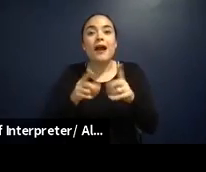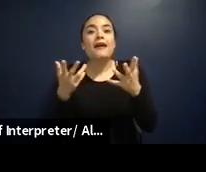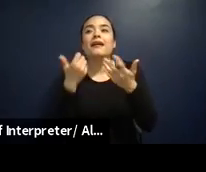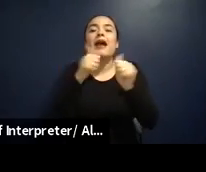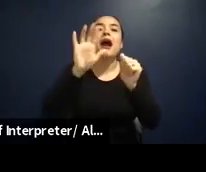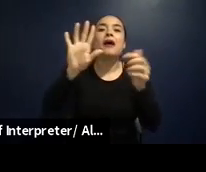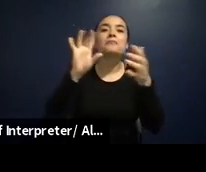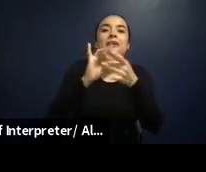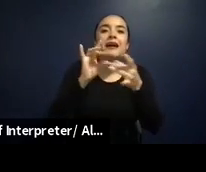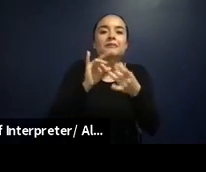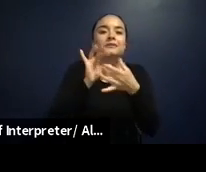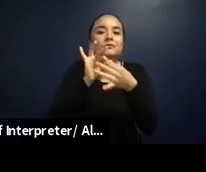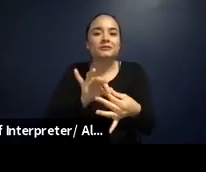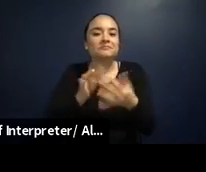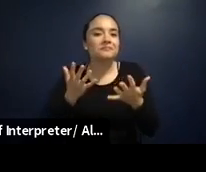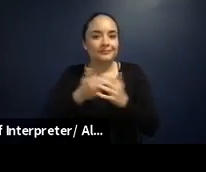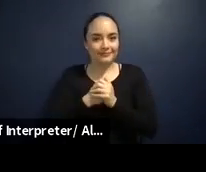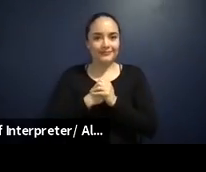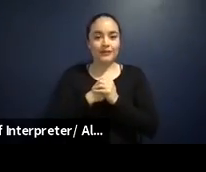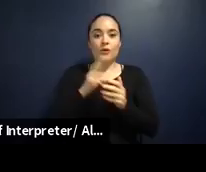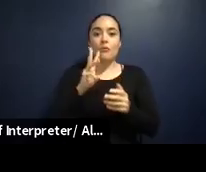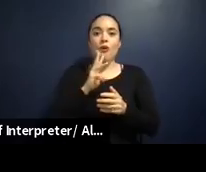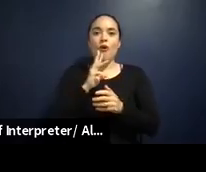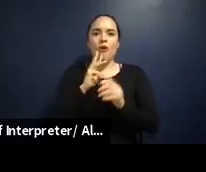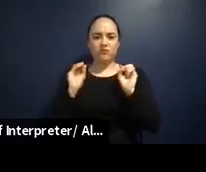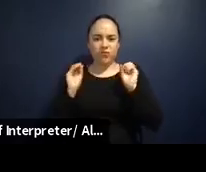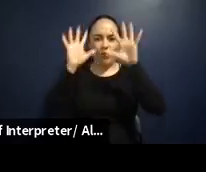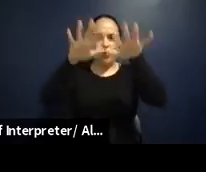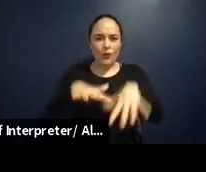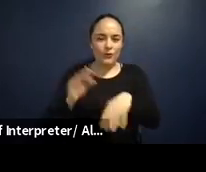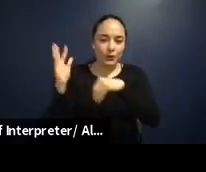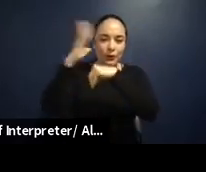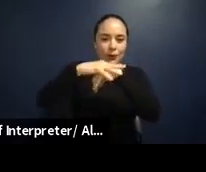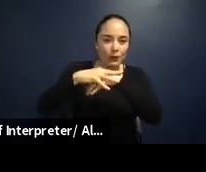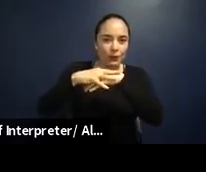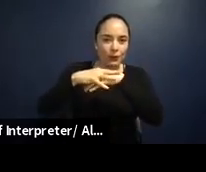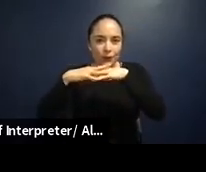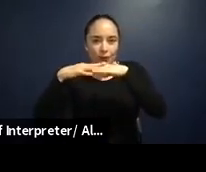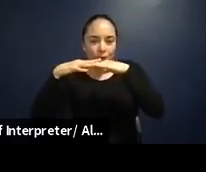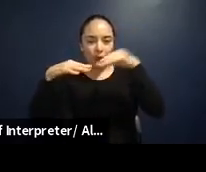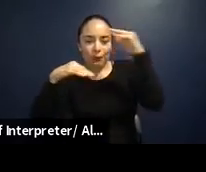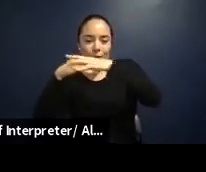So I'm going to throw some water there, and then I'm going to clear this water away, if I can. Ah, I'm